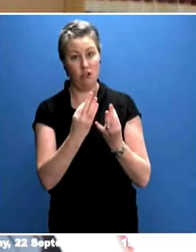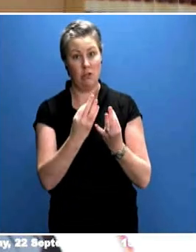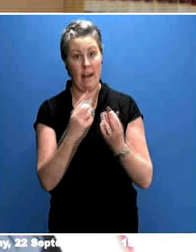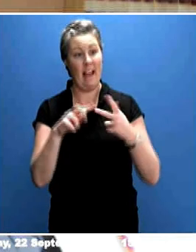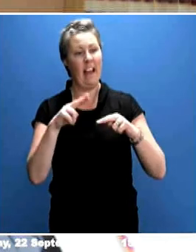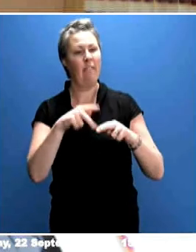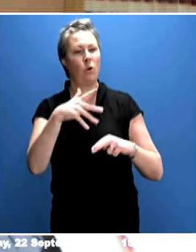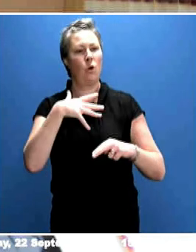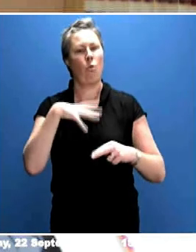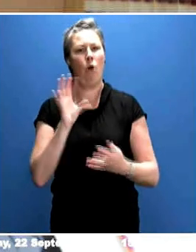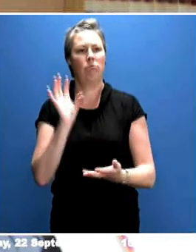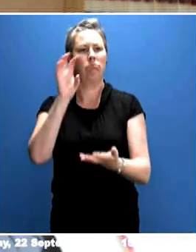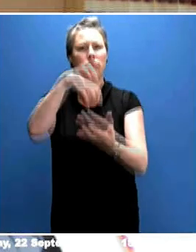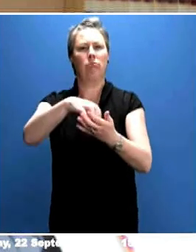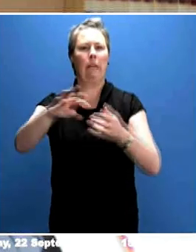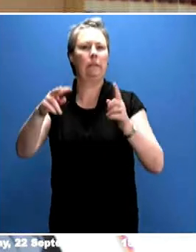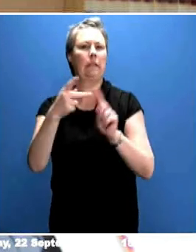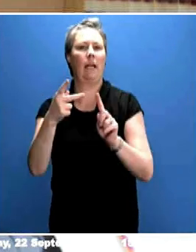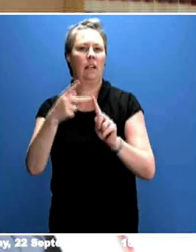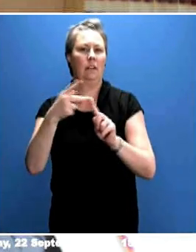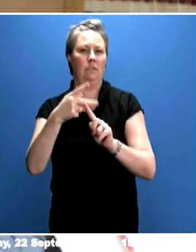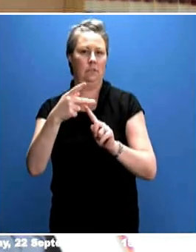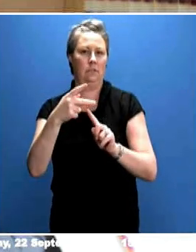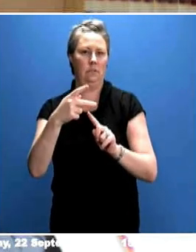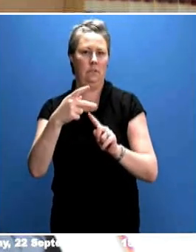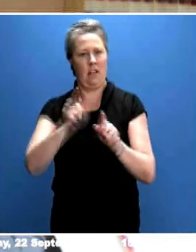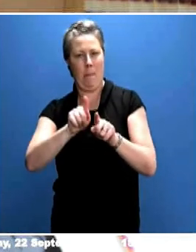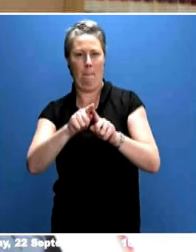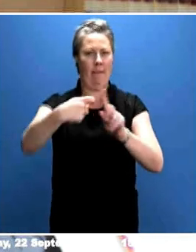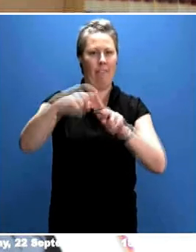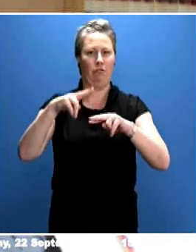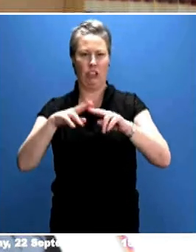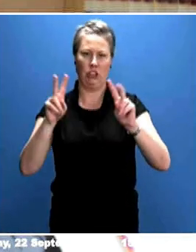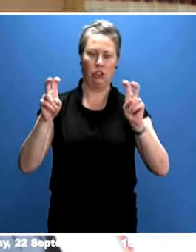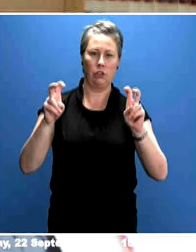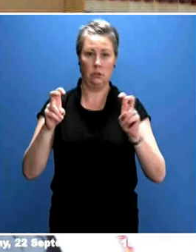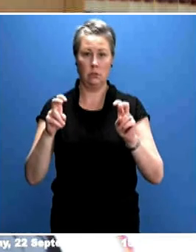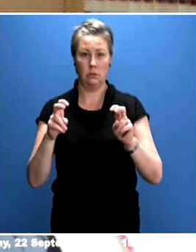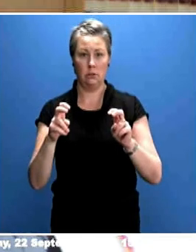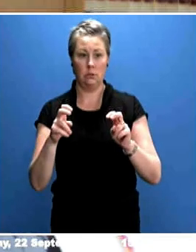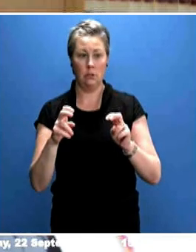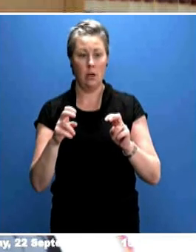should a Kath French-type Centre or a step-up or a step-down,